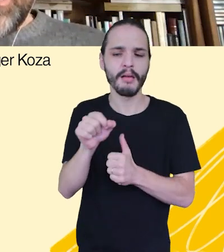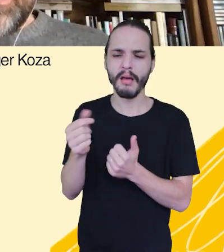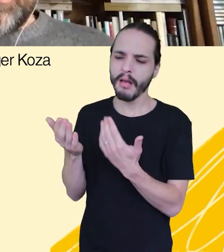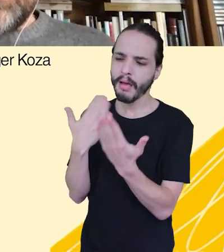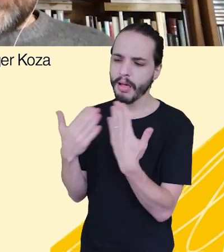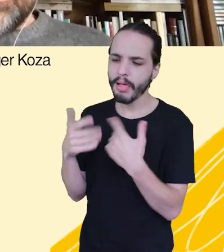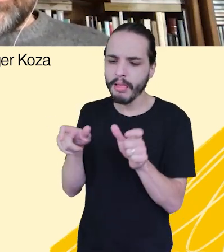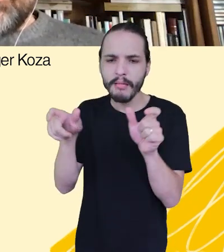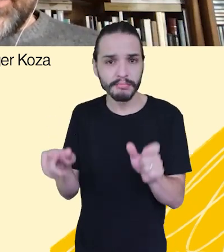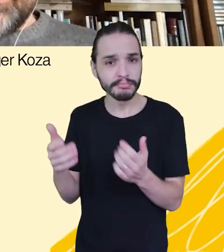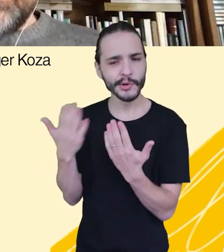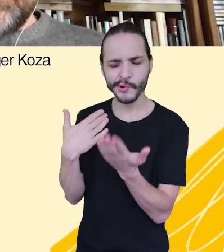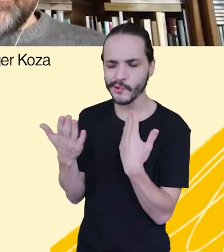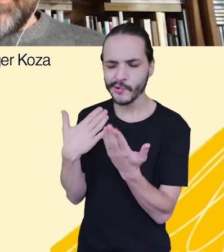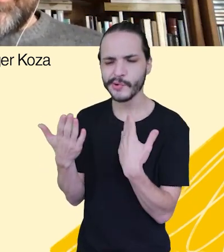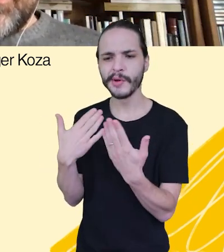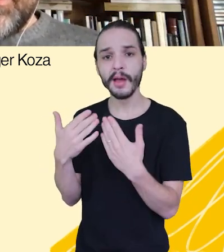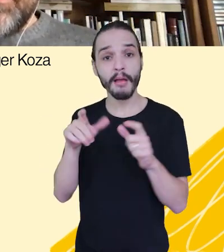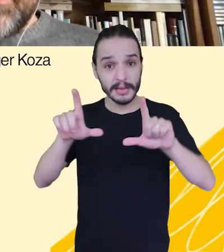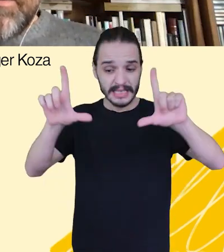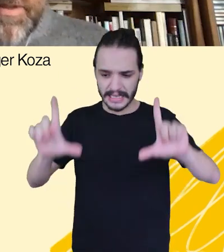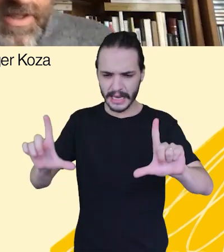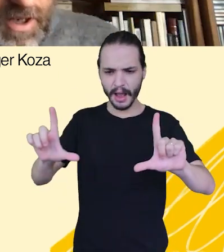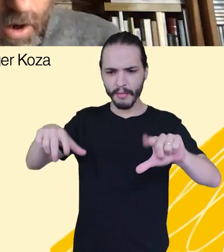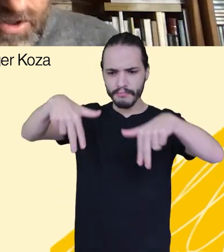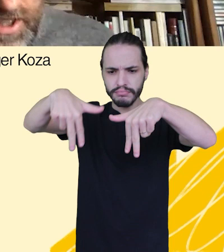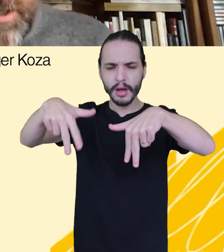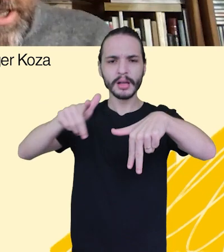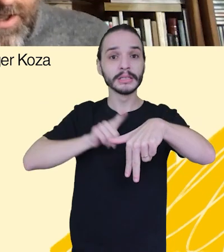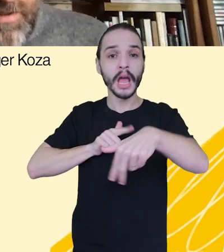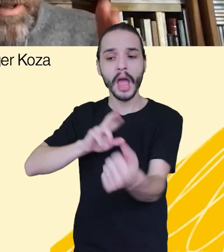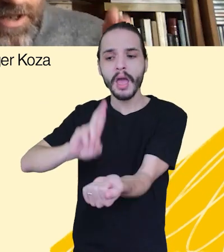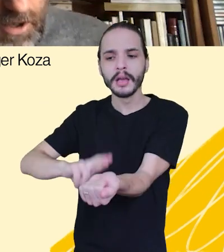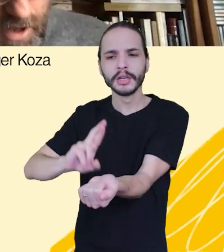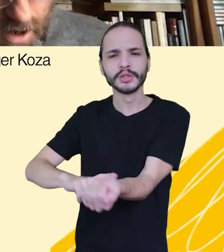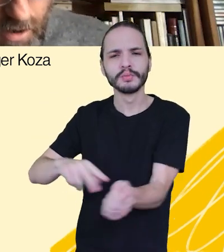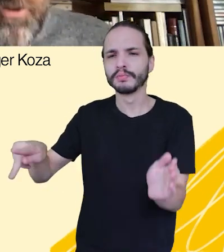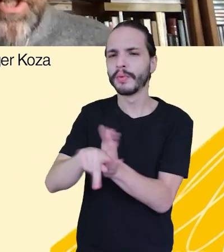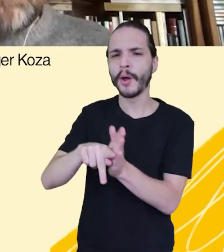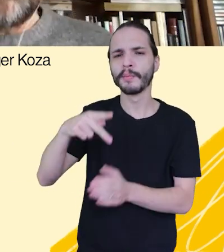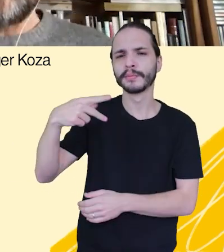and in certain ways the whole scene takes their own rhythm.